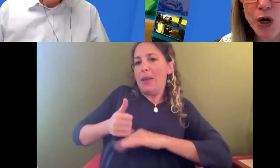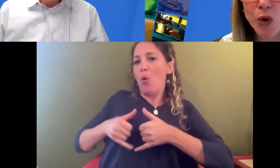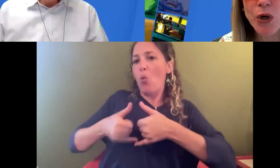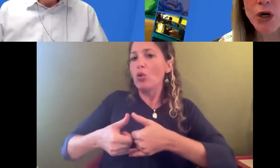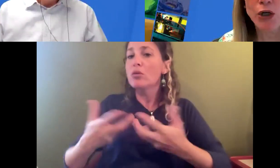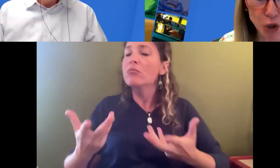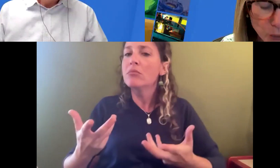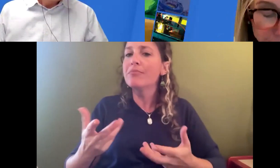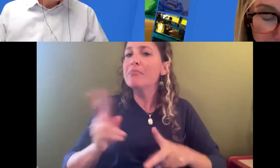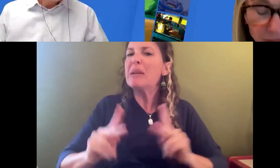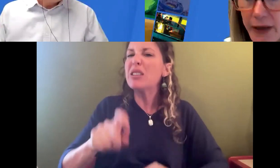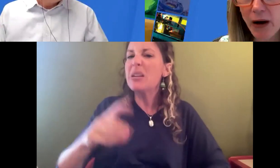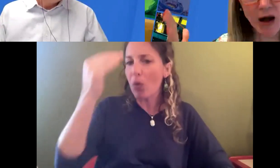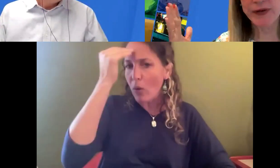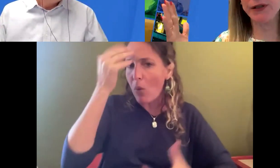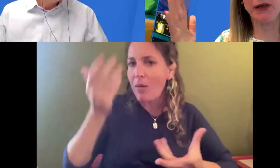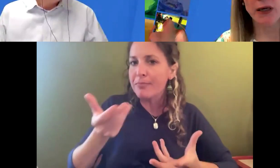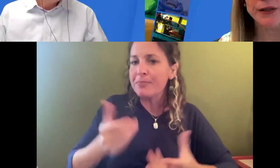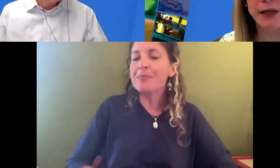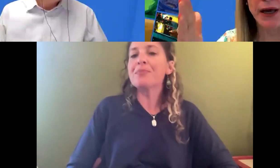Jean Feldman: You will see that obviously, easy,